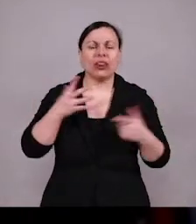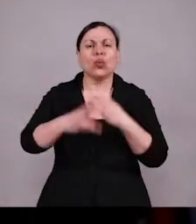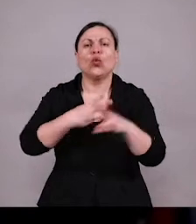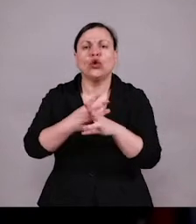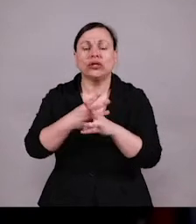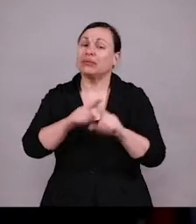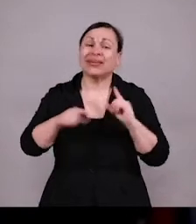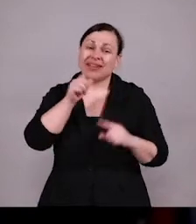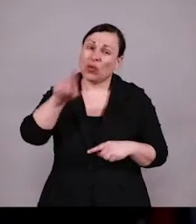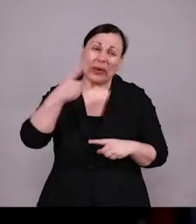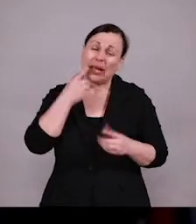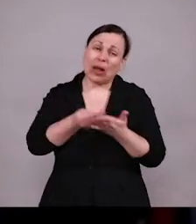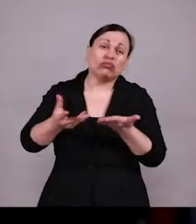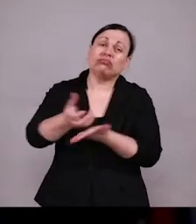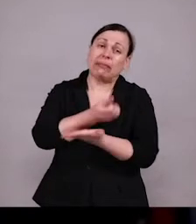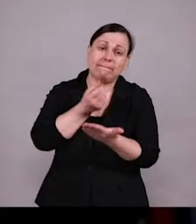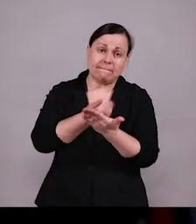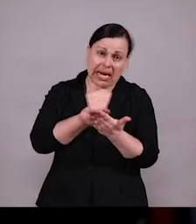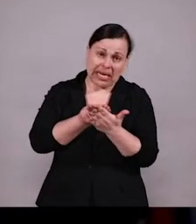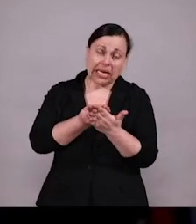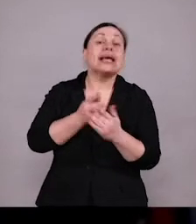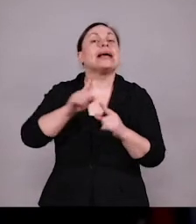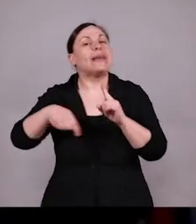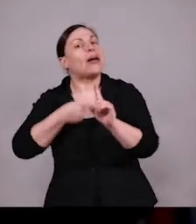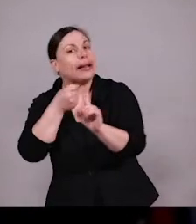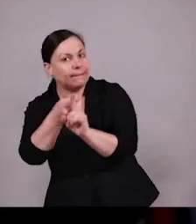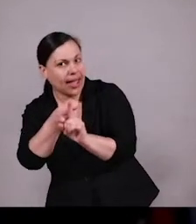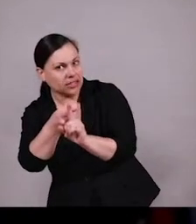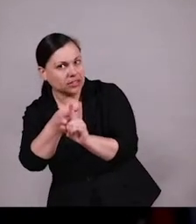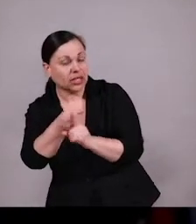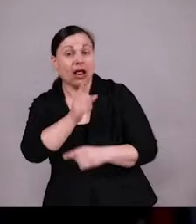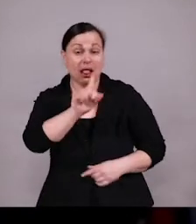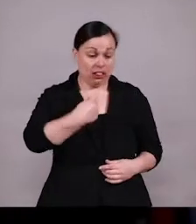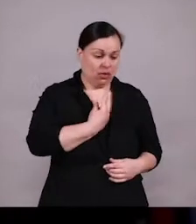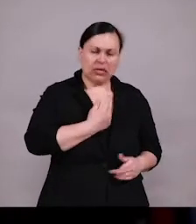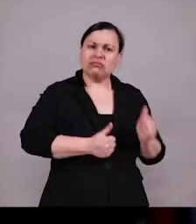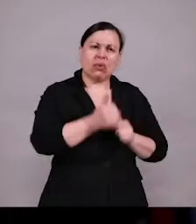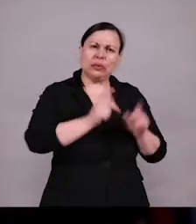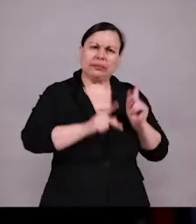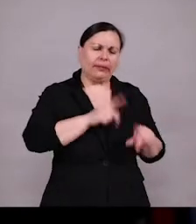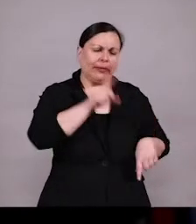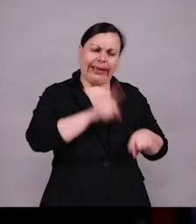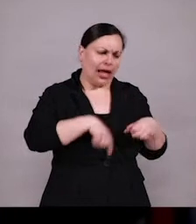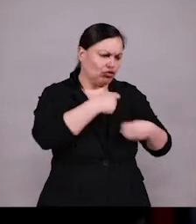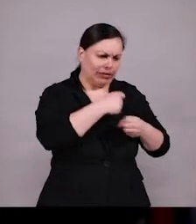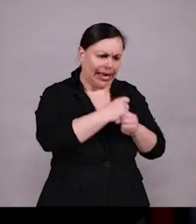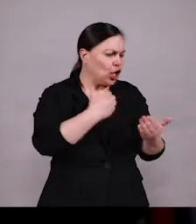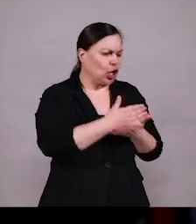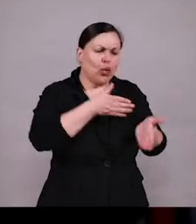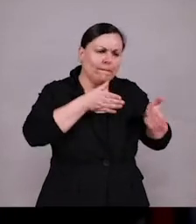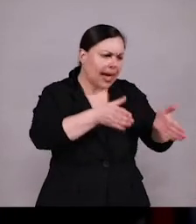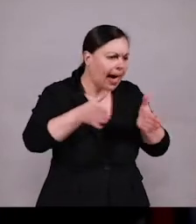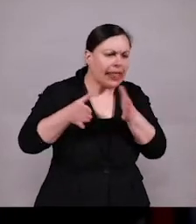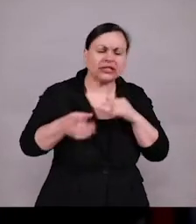just about raising money; it’s about impact. Alone, most individuals can’t create new pathways for